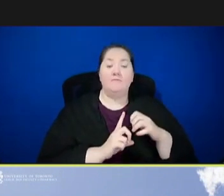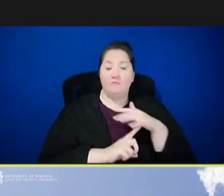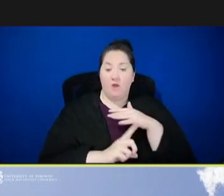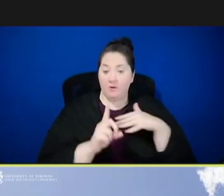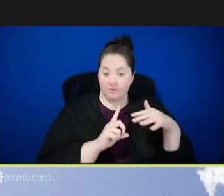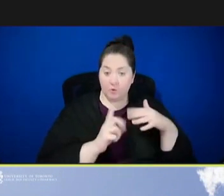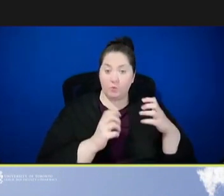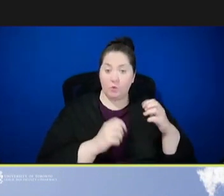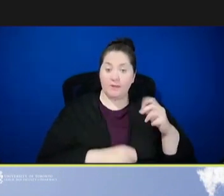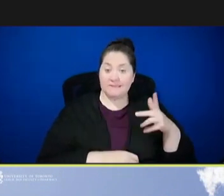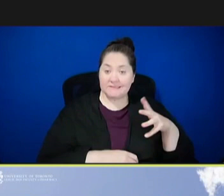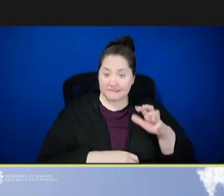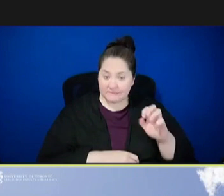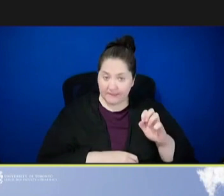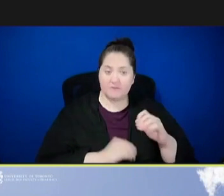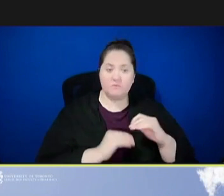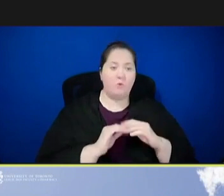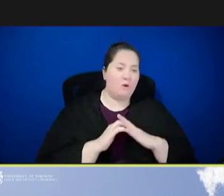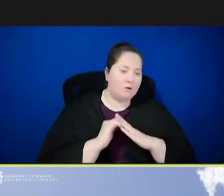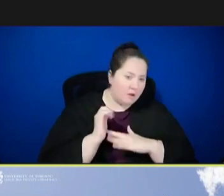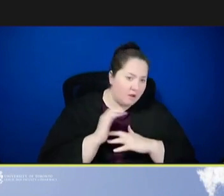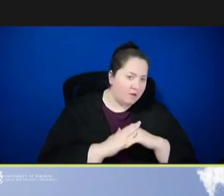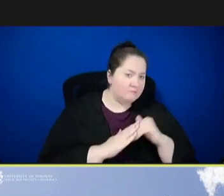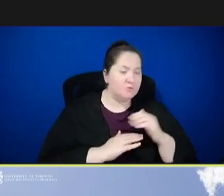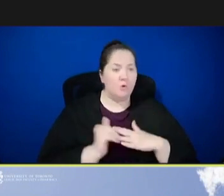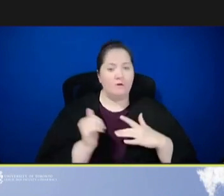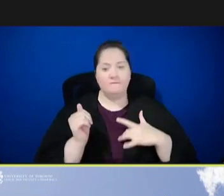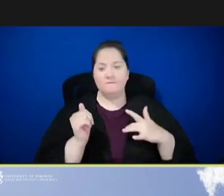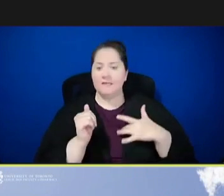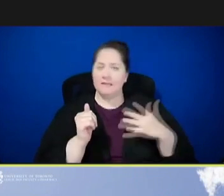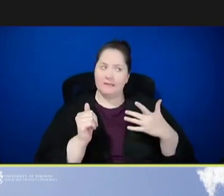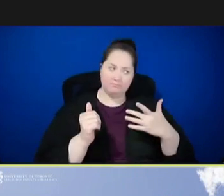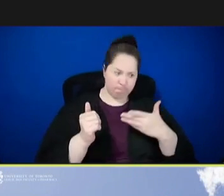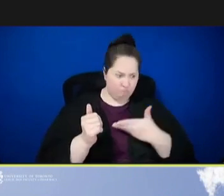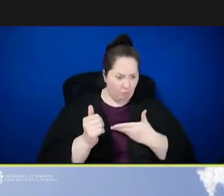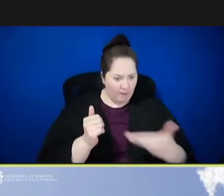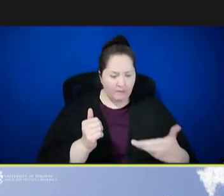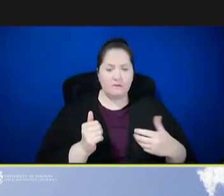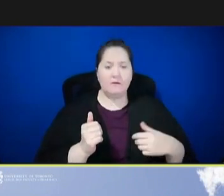for vaccination more comfortable and more inviting. We're looking to reduce fear cues,